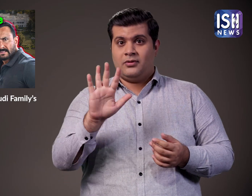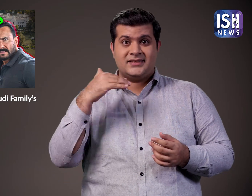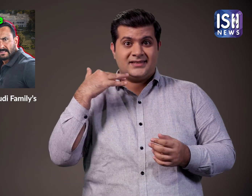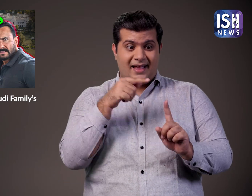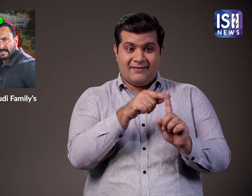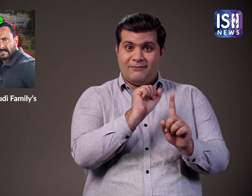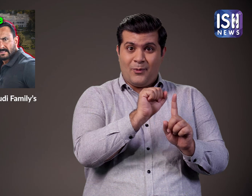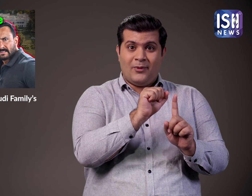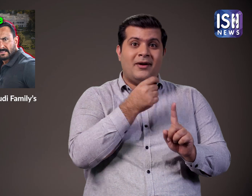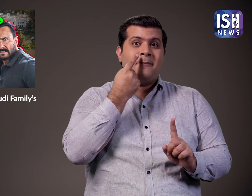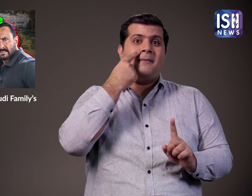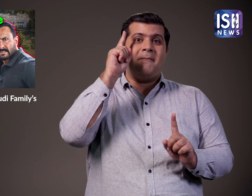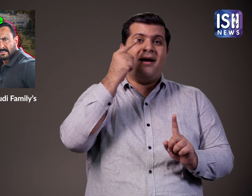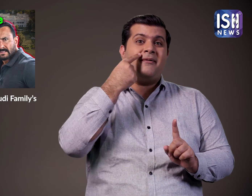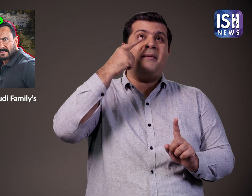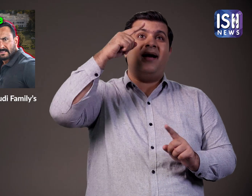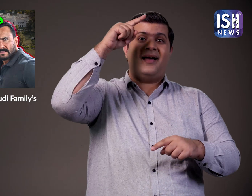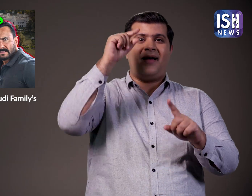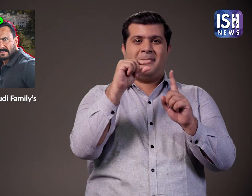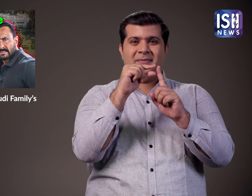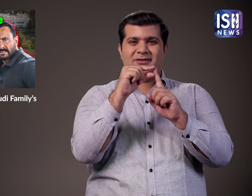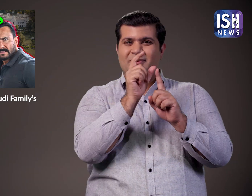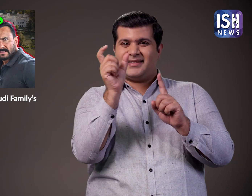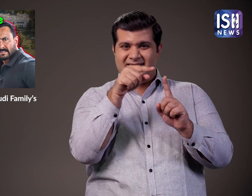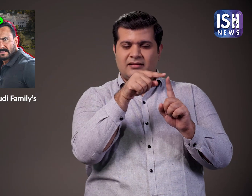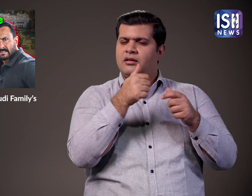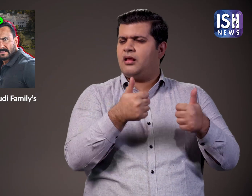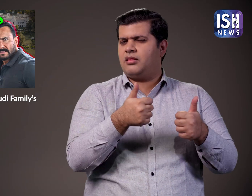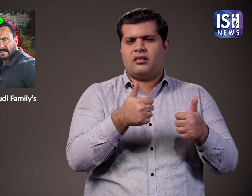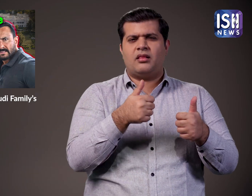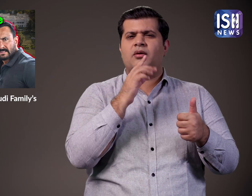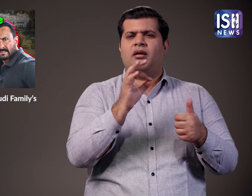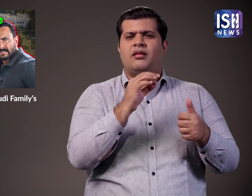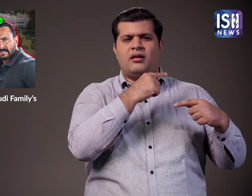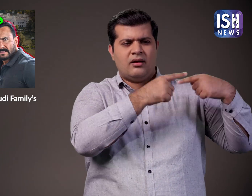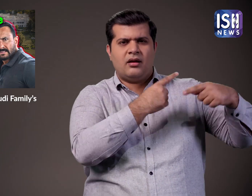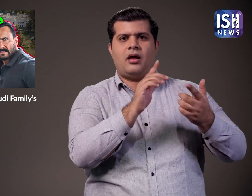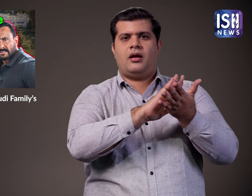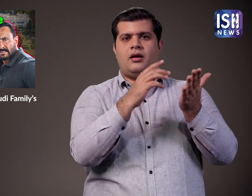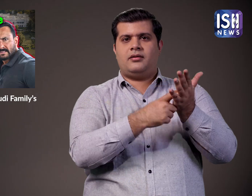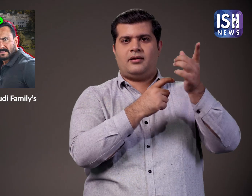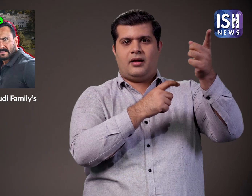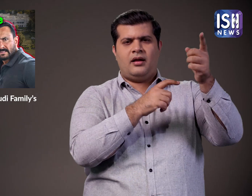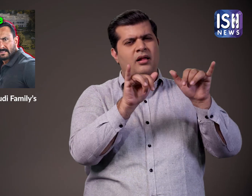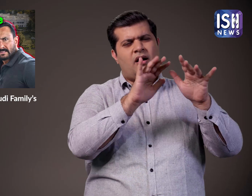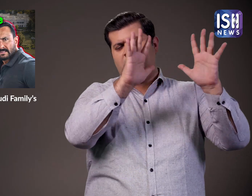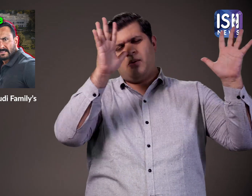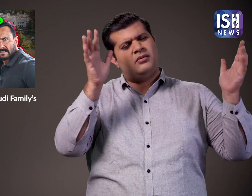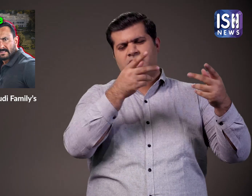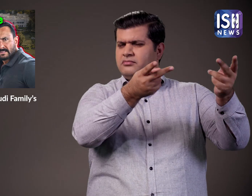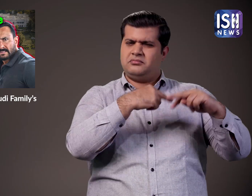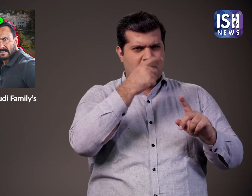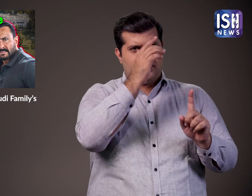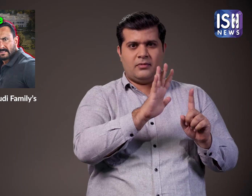Saif's Pataudi legacy comes from his father’s side. Properties related to this in Haryana remains safe.